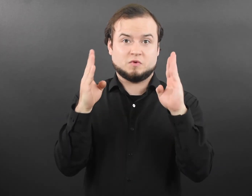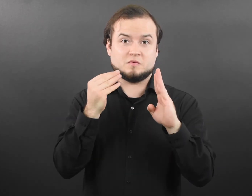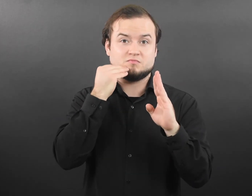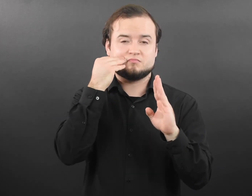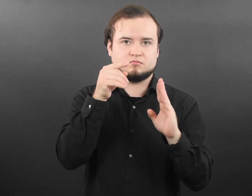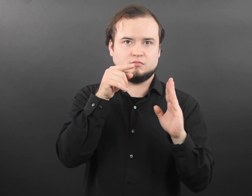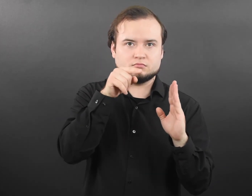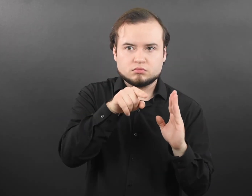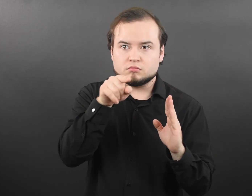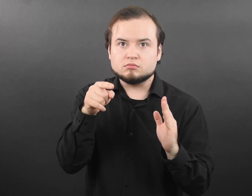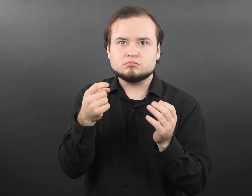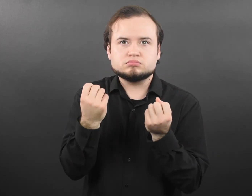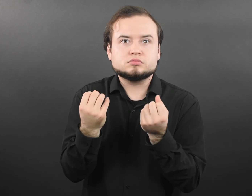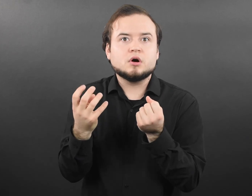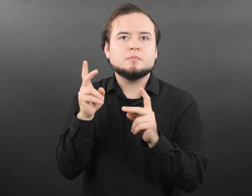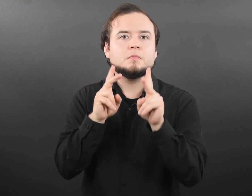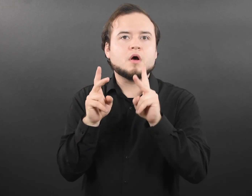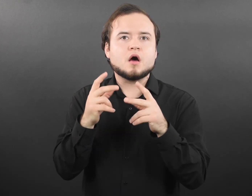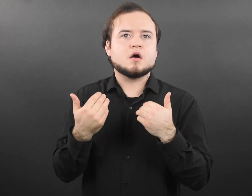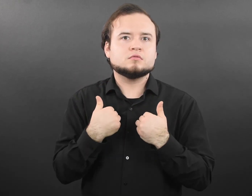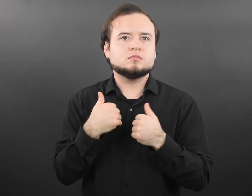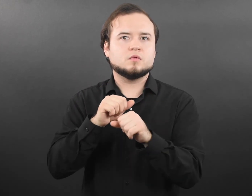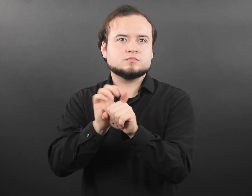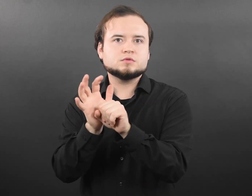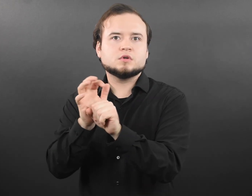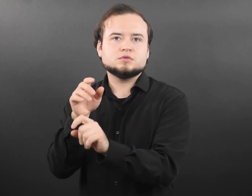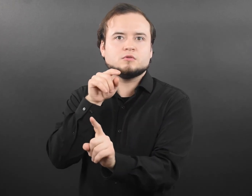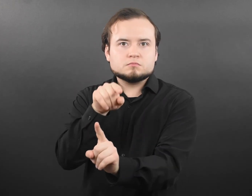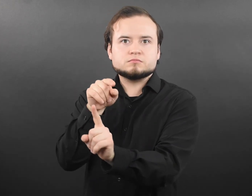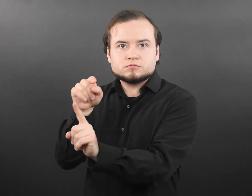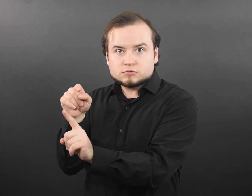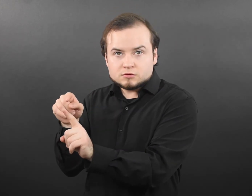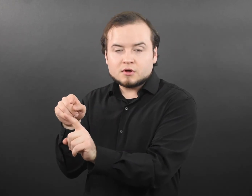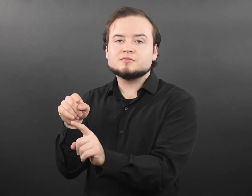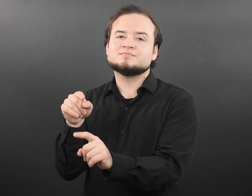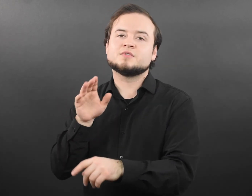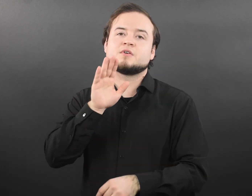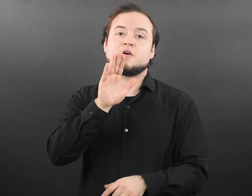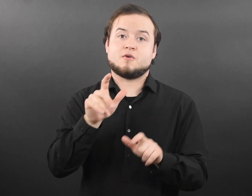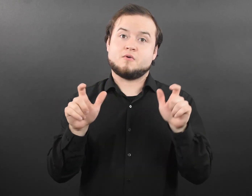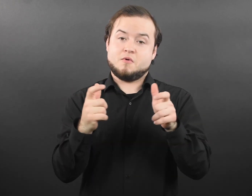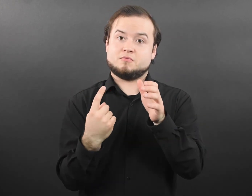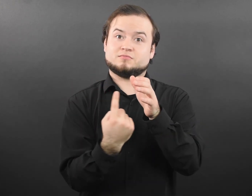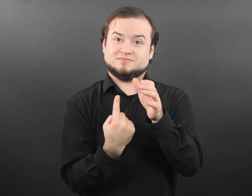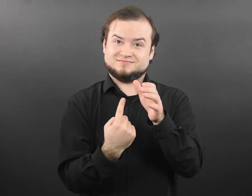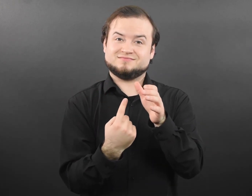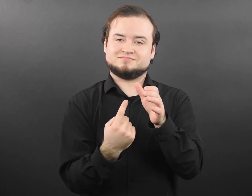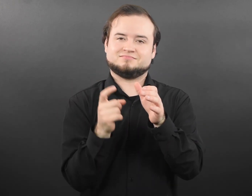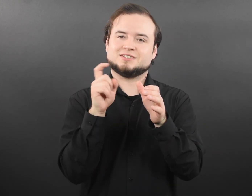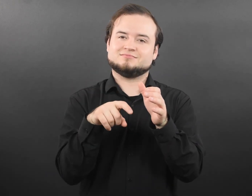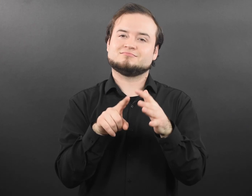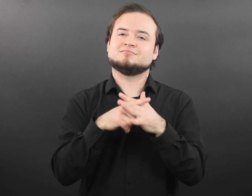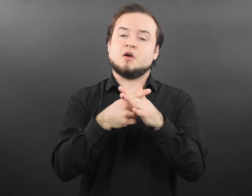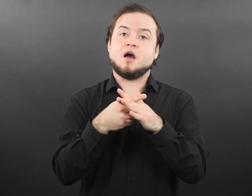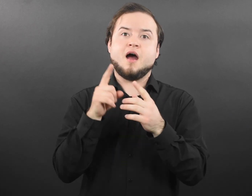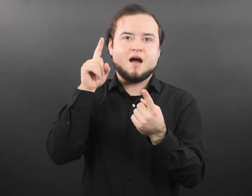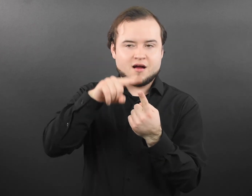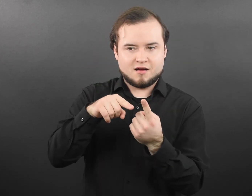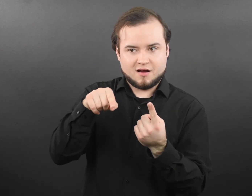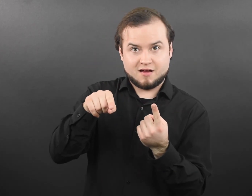If multiple people in your home have COVID-19, your quarantine period starts after the last